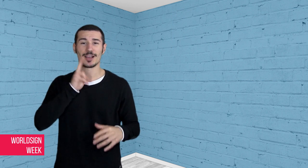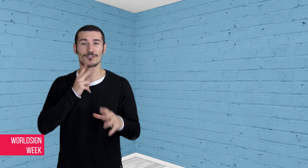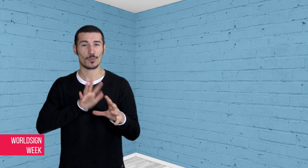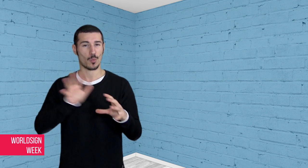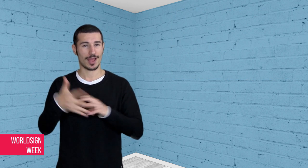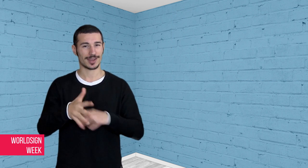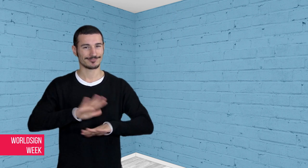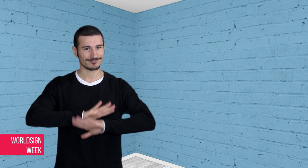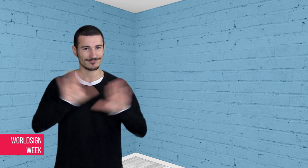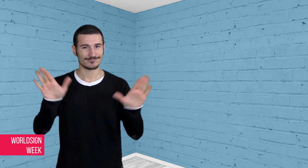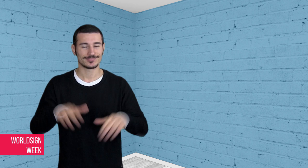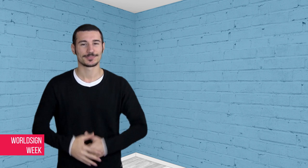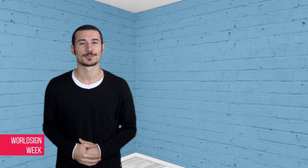That’s it for DeafWire!